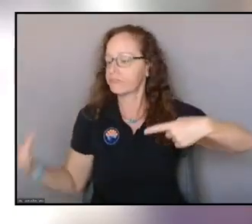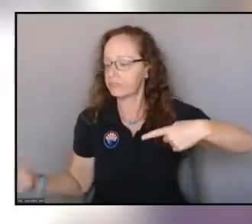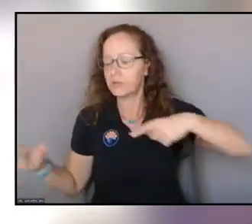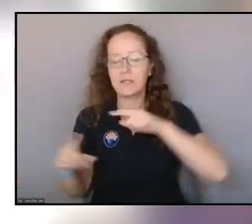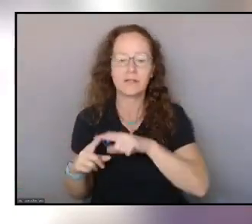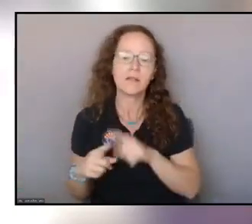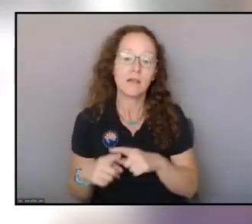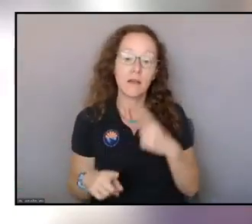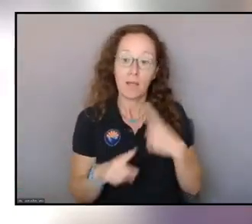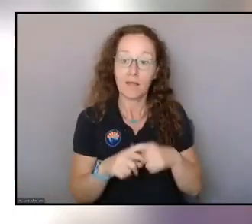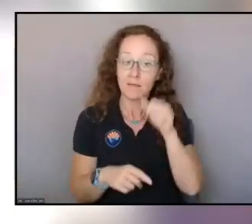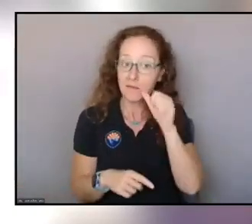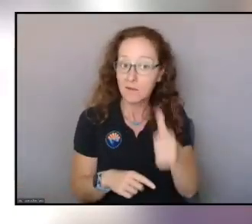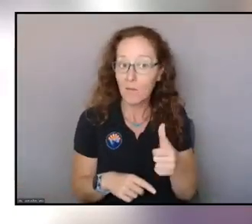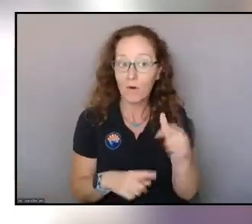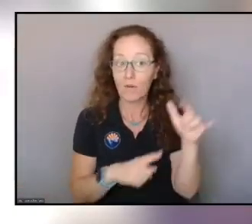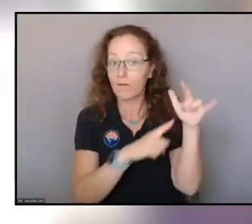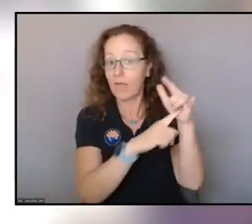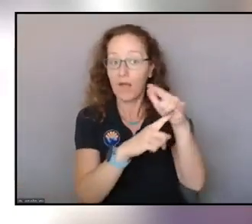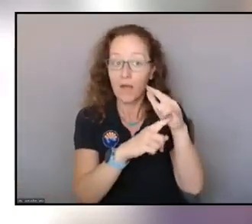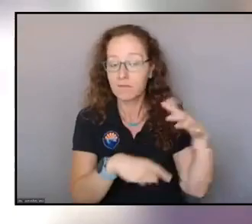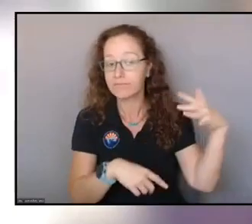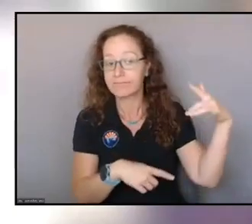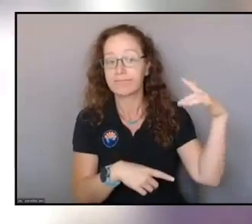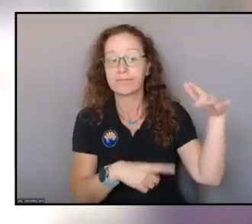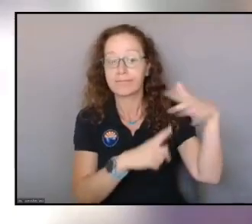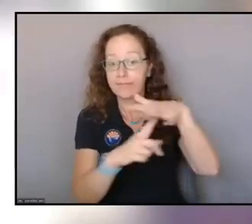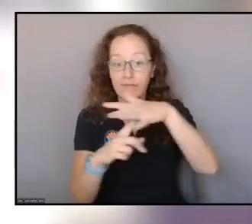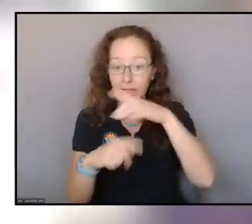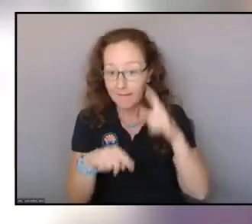IT IS GOING TO BE DIFFICULT TO CONTROL ANY NEW STARTS.